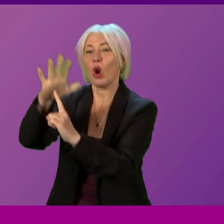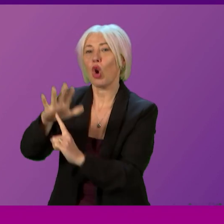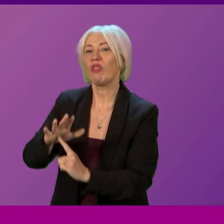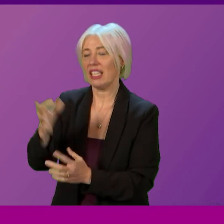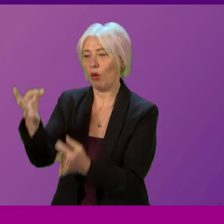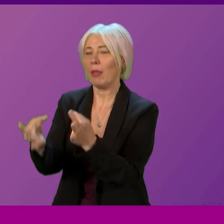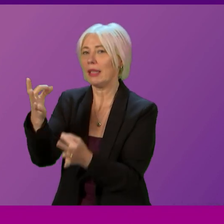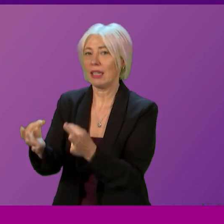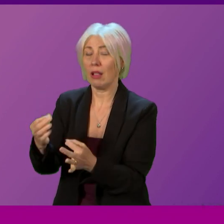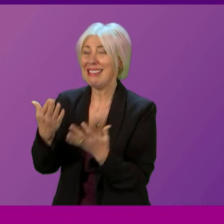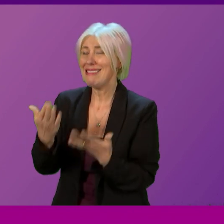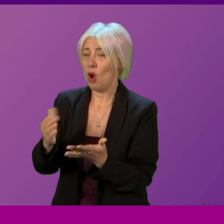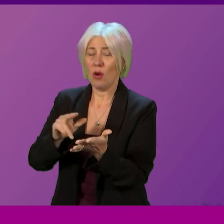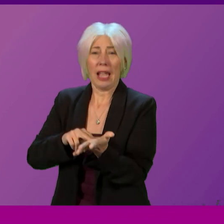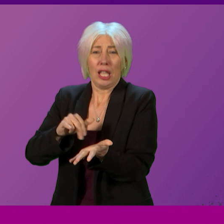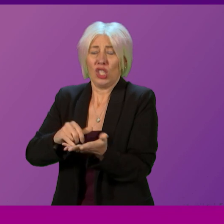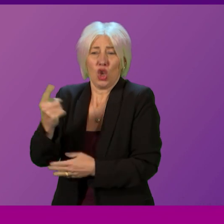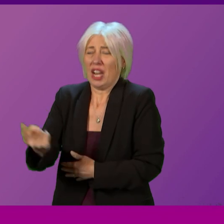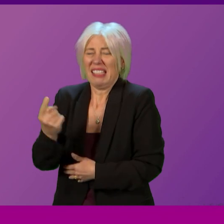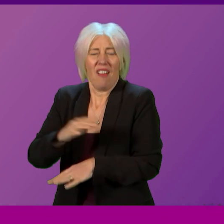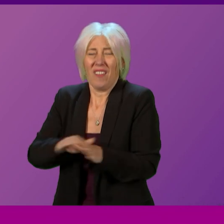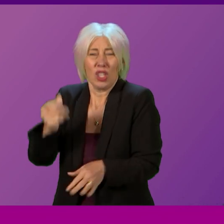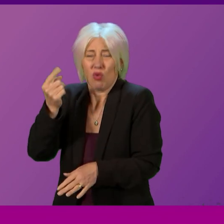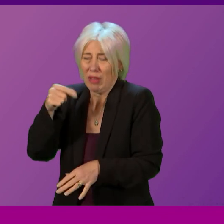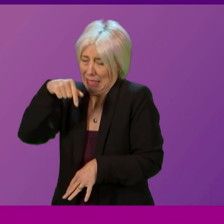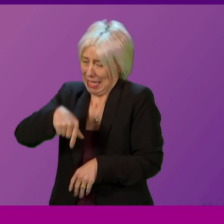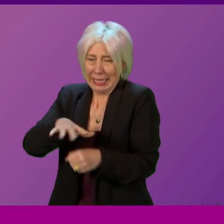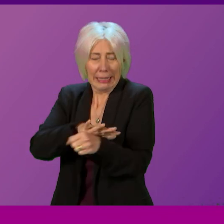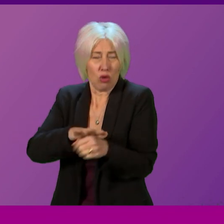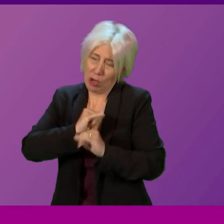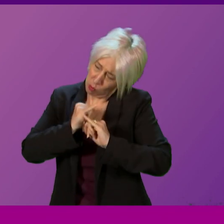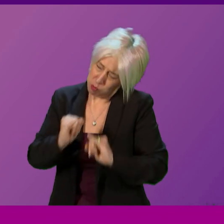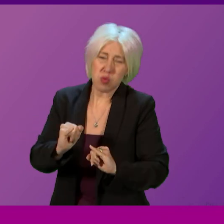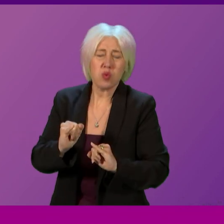that she no longer realises just how bad the situation has got here in Scotland.